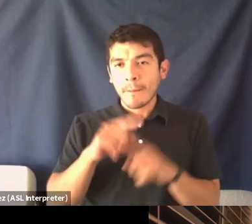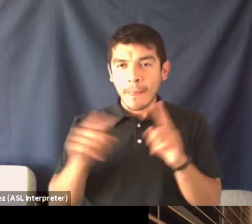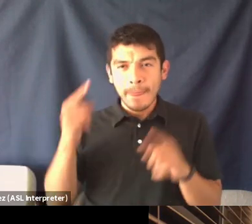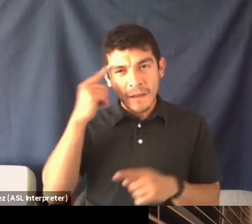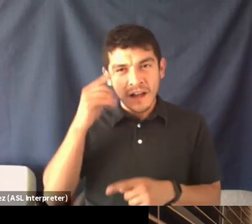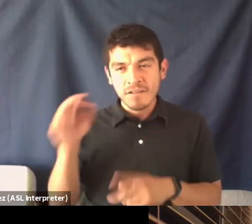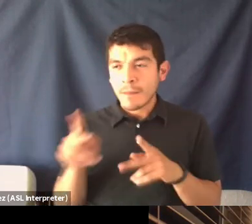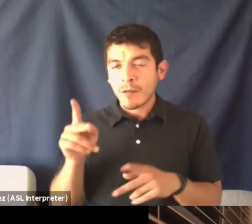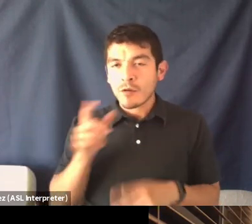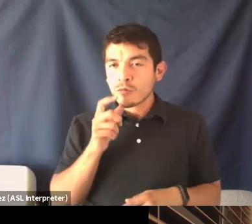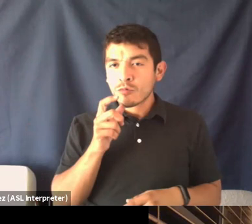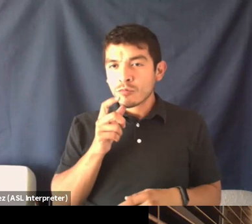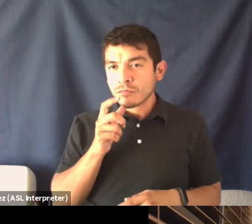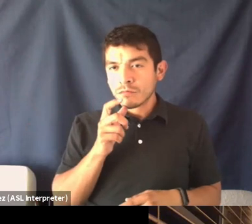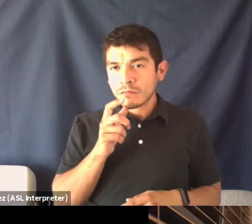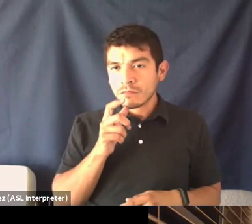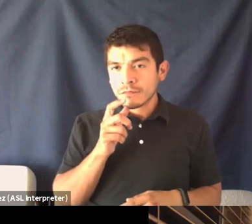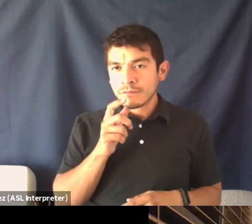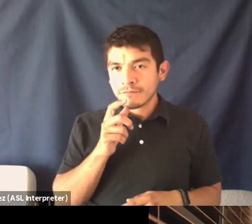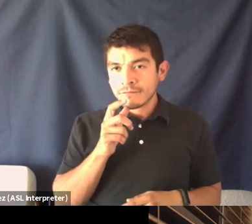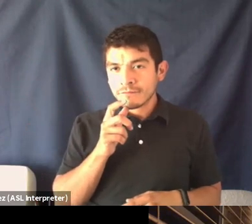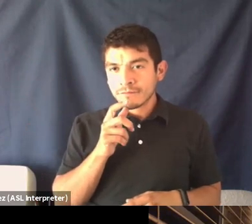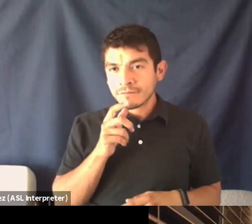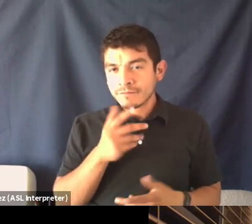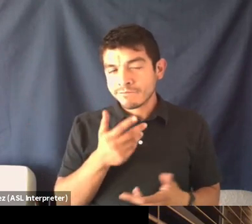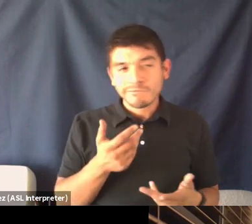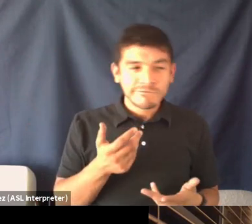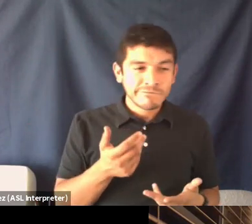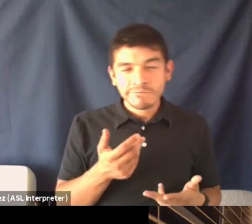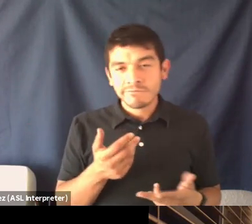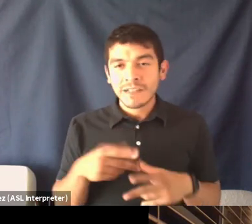people who are, they make really impulsive decisions